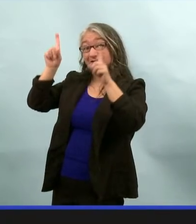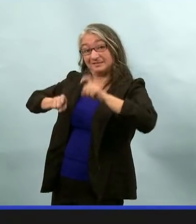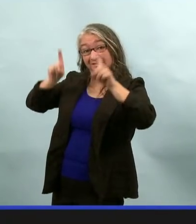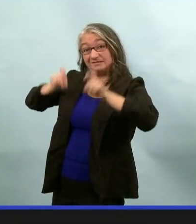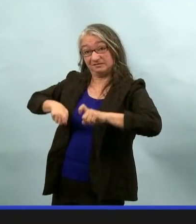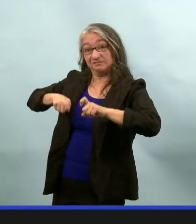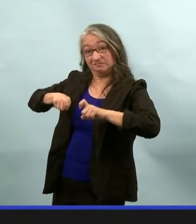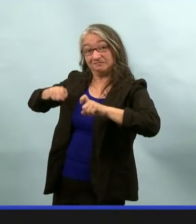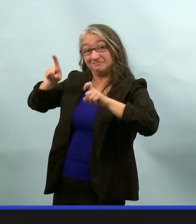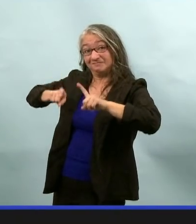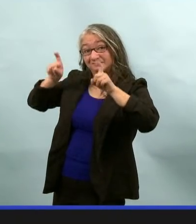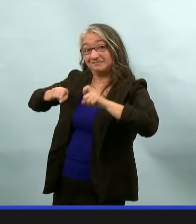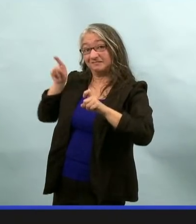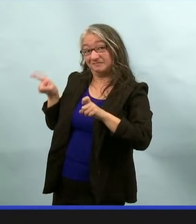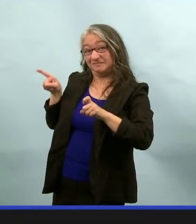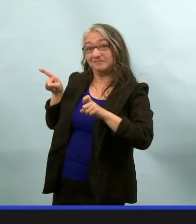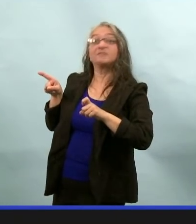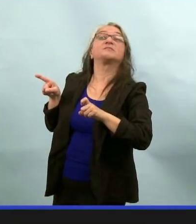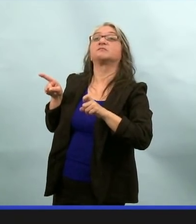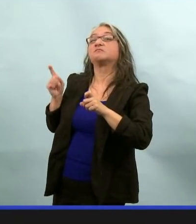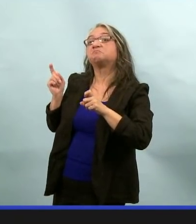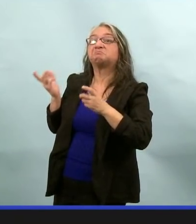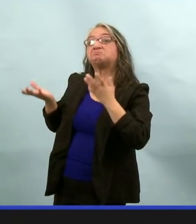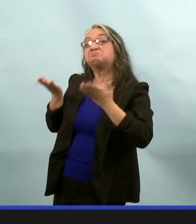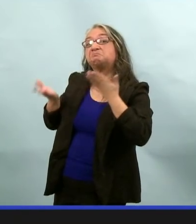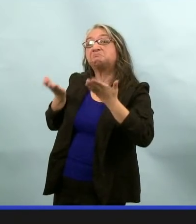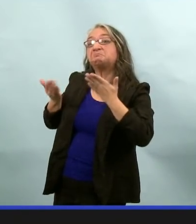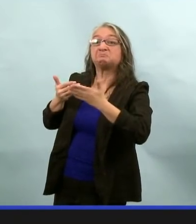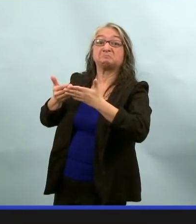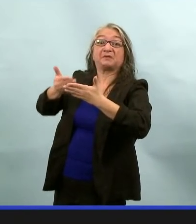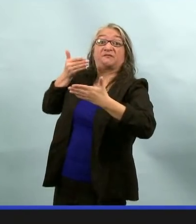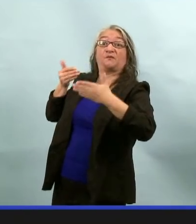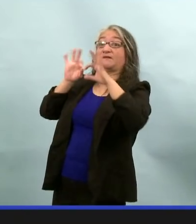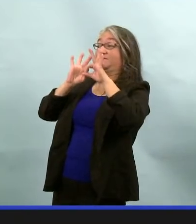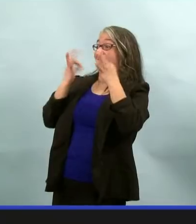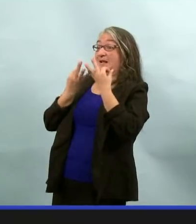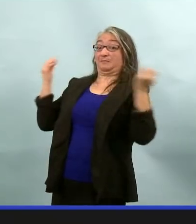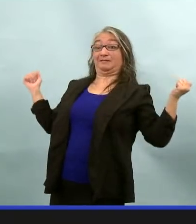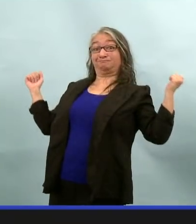before their private gatherings if somebody is asymptomatic may have coveted that just to